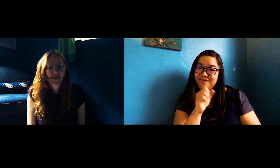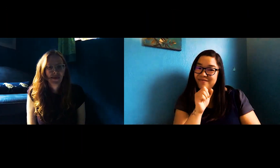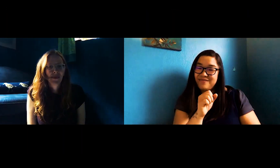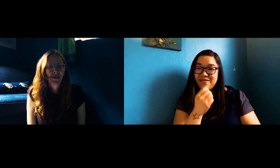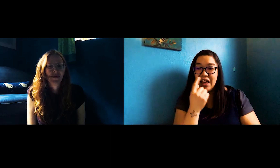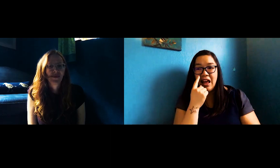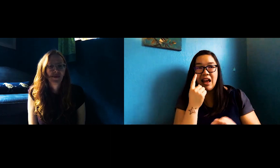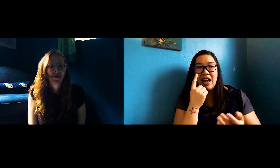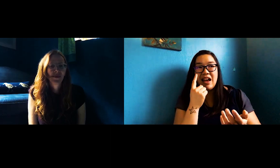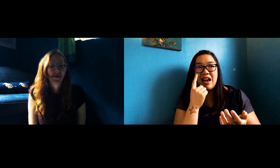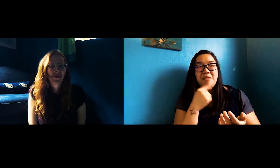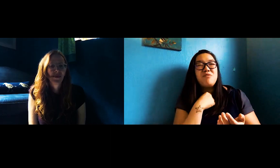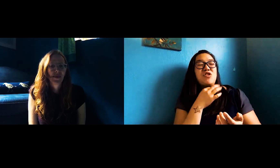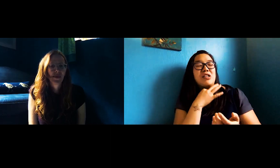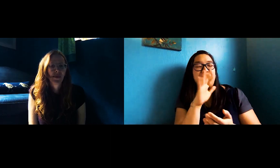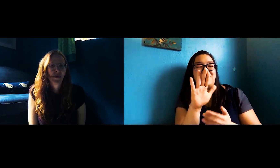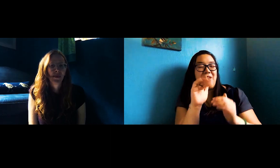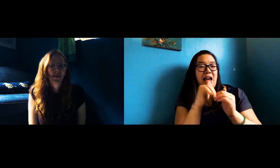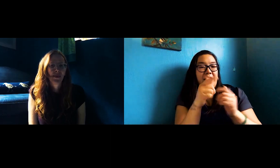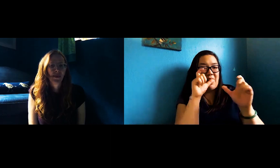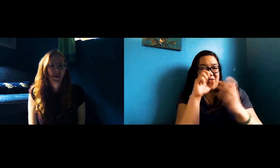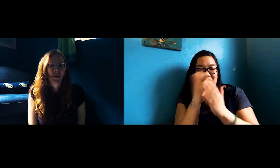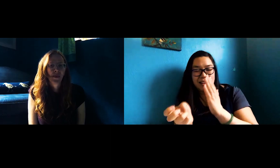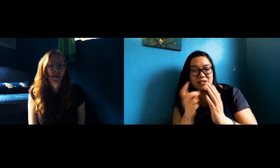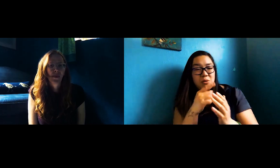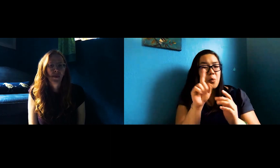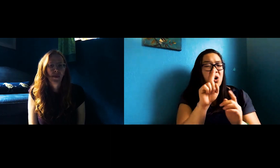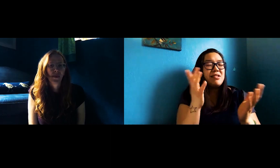Yes, I think I'm interested in how you got into photography, but first I'll ask,